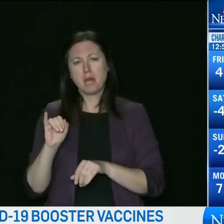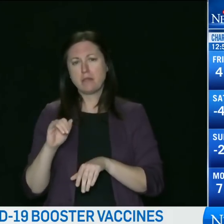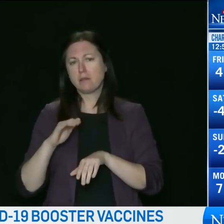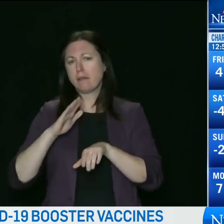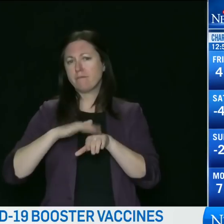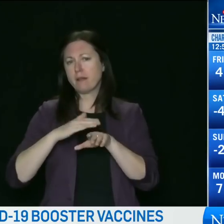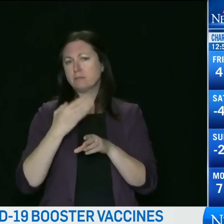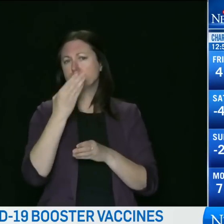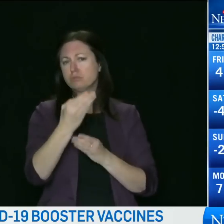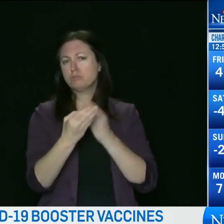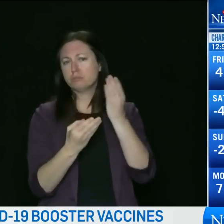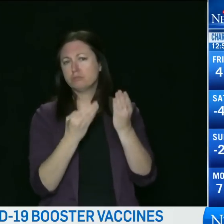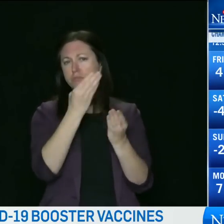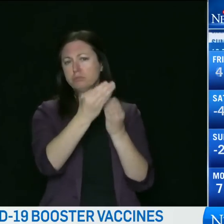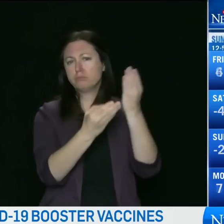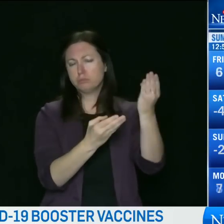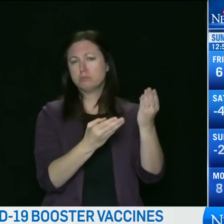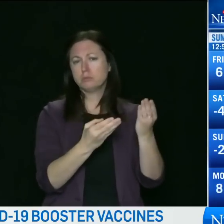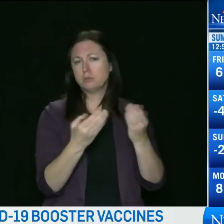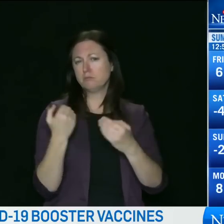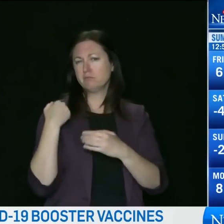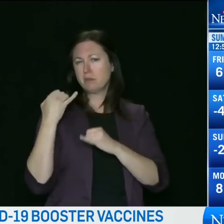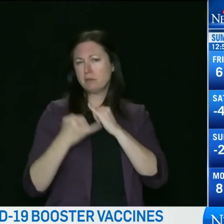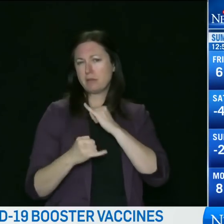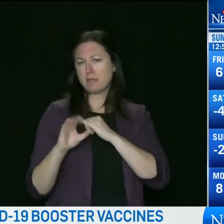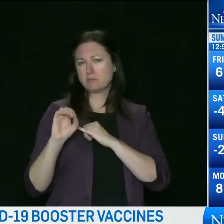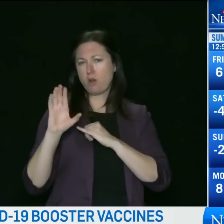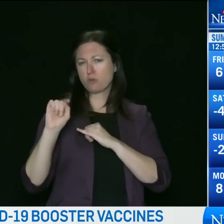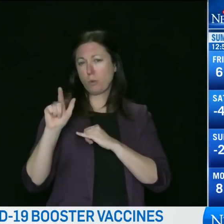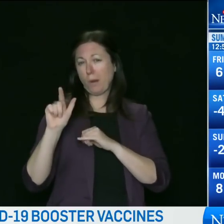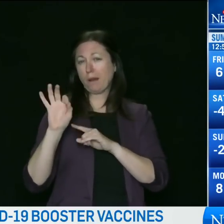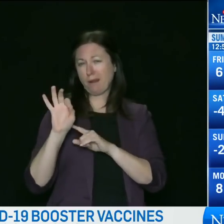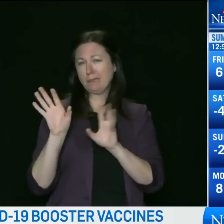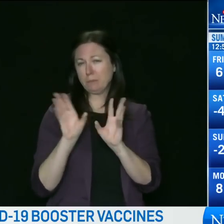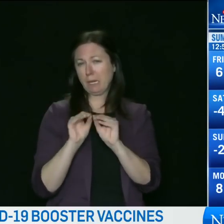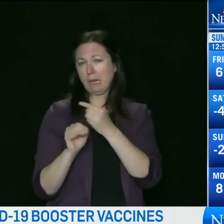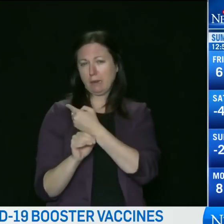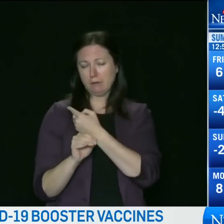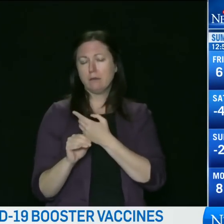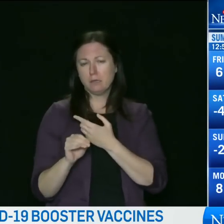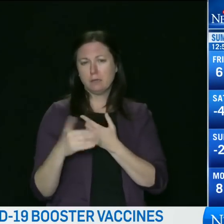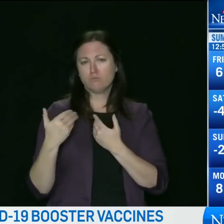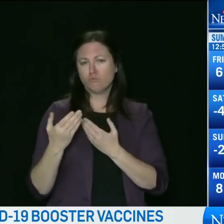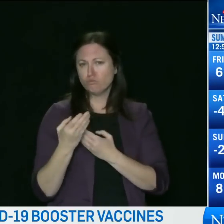MONITOR THE EVIDENCE AND TO PROVIDE US THIS ITERATIVE ADVICE